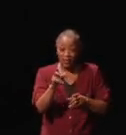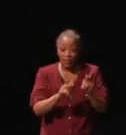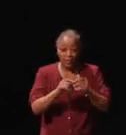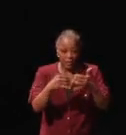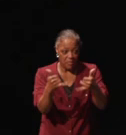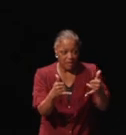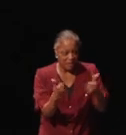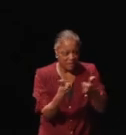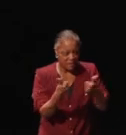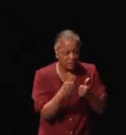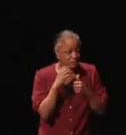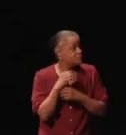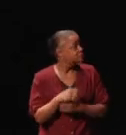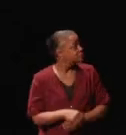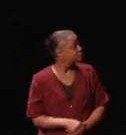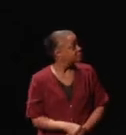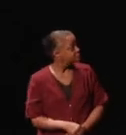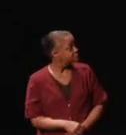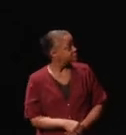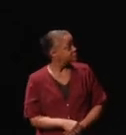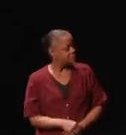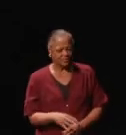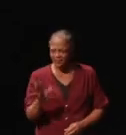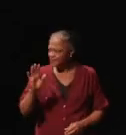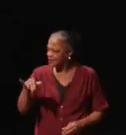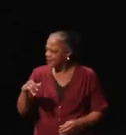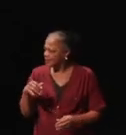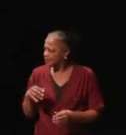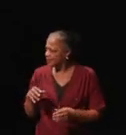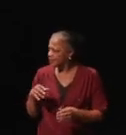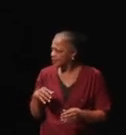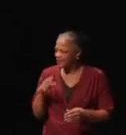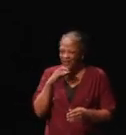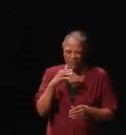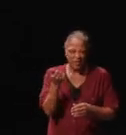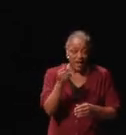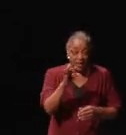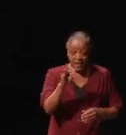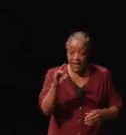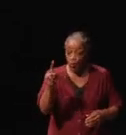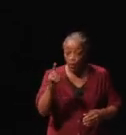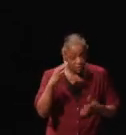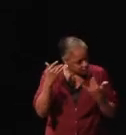And that line from launch 91 continues today there's